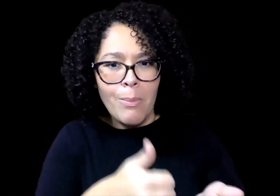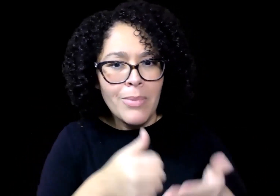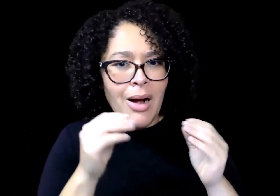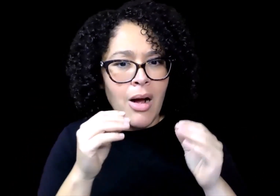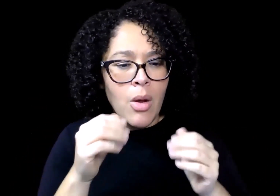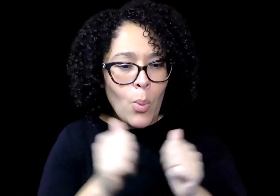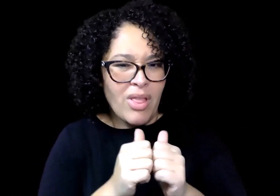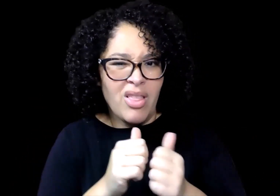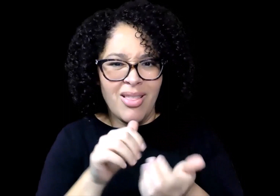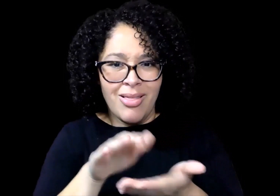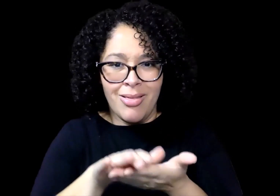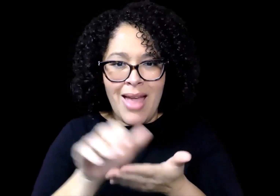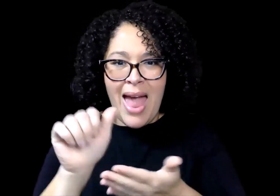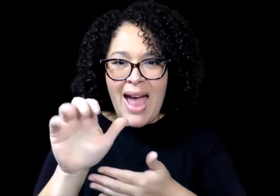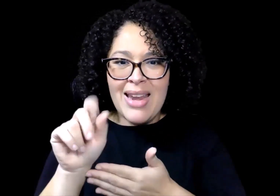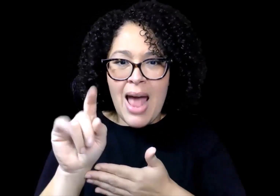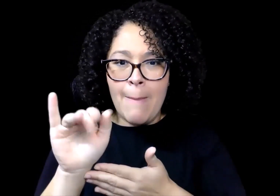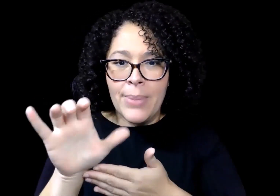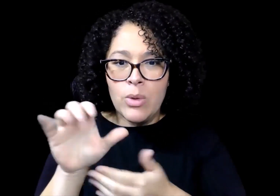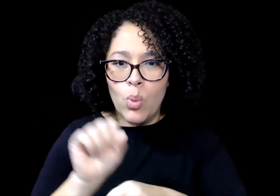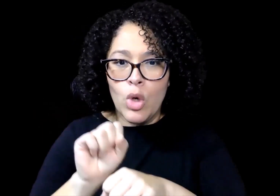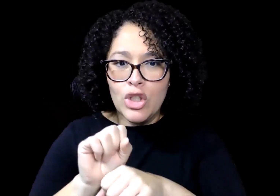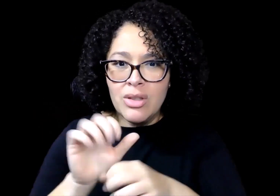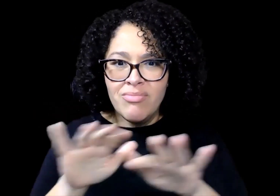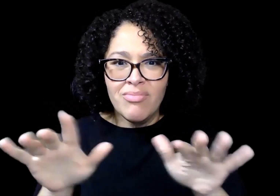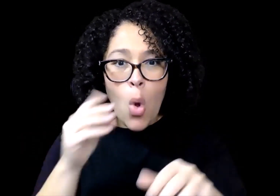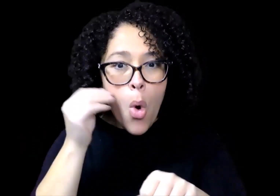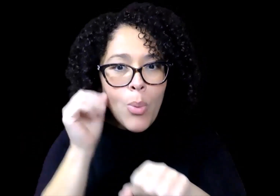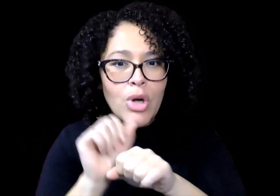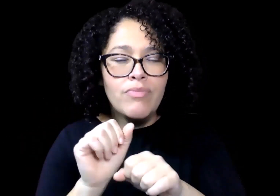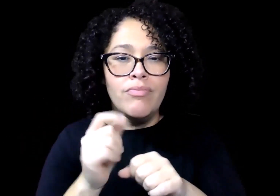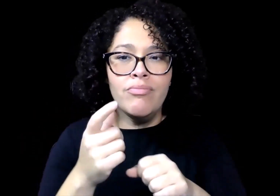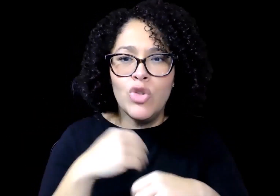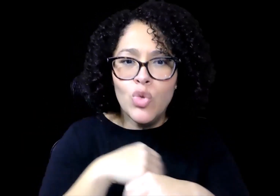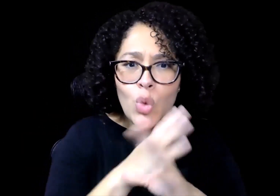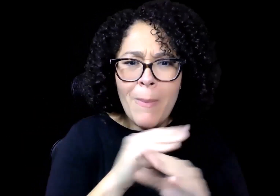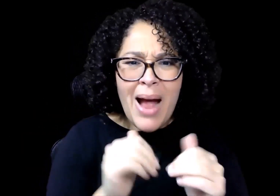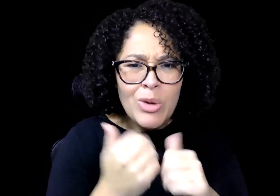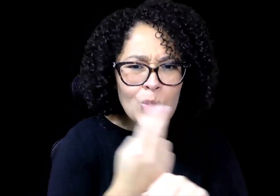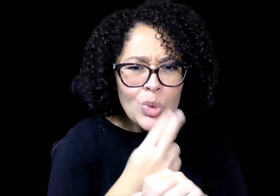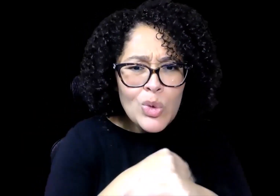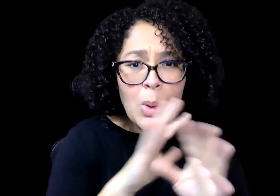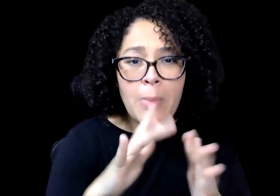Spanish-speaking families don't know how to help their children with the academics with homework